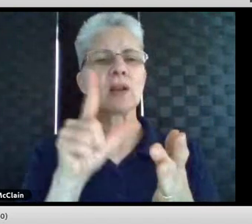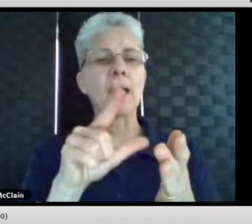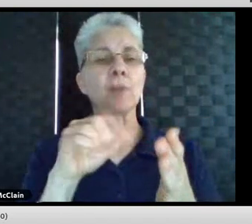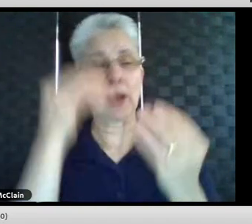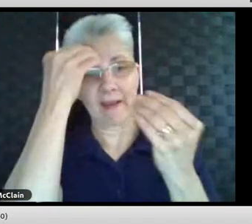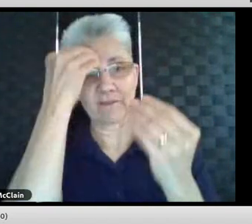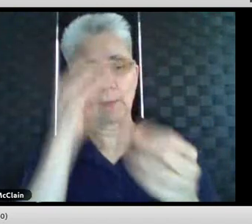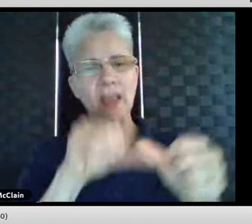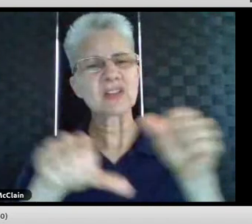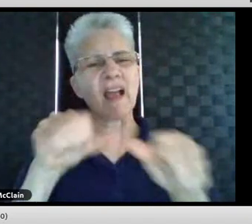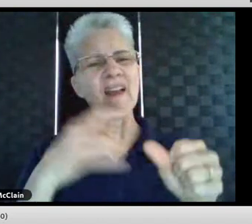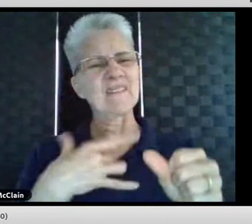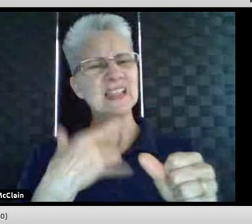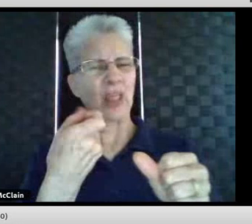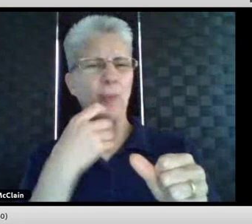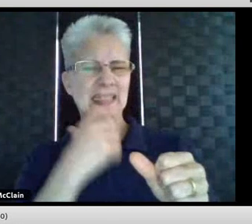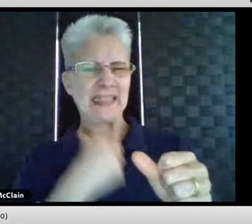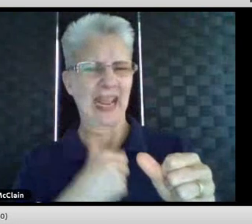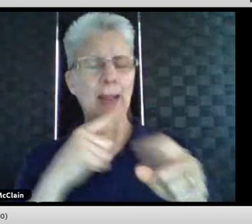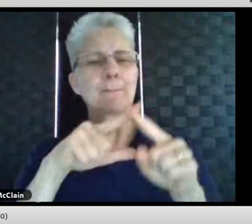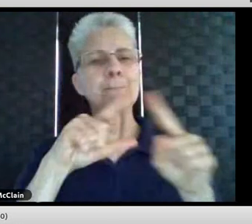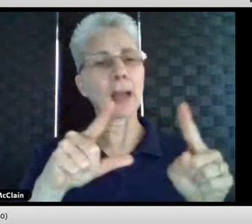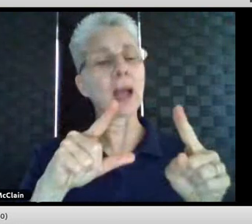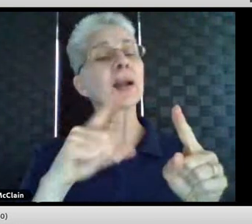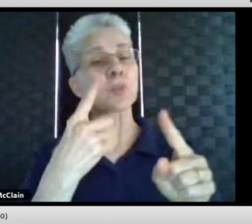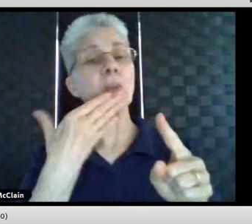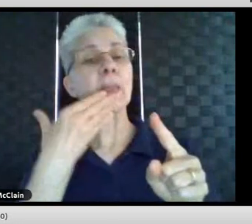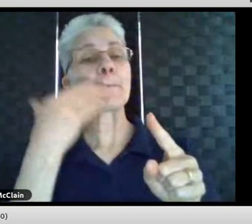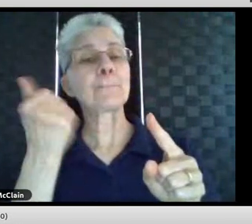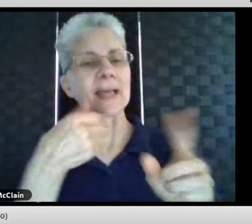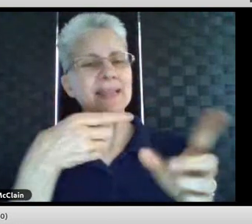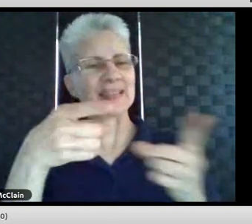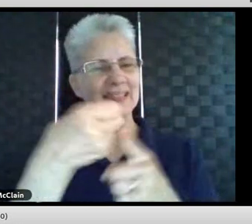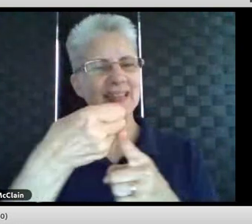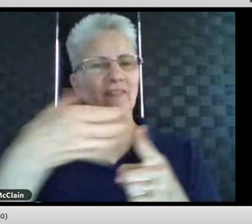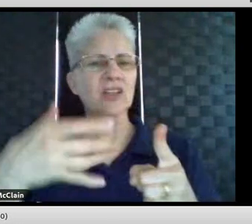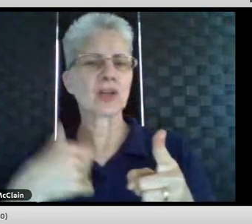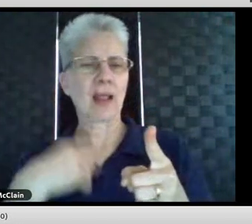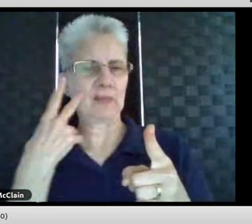and I feel it's a little bit dated, but it's one of the best definitions that I have seen.